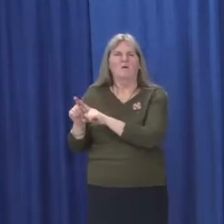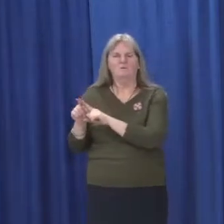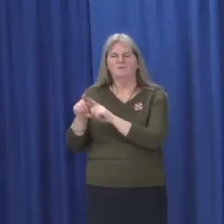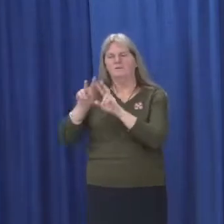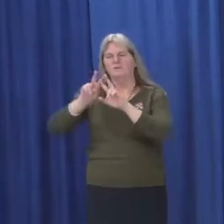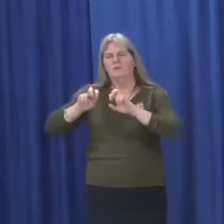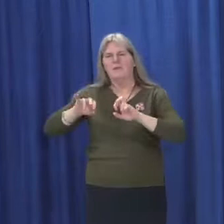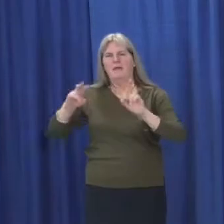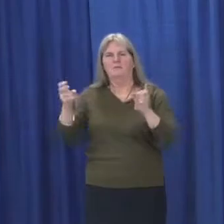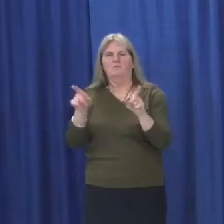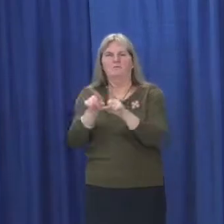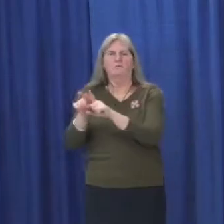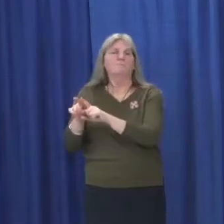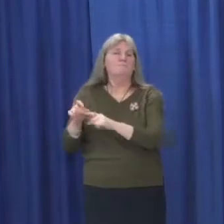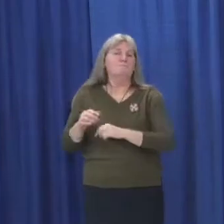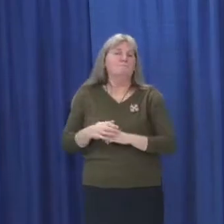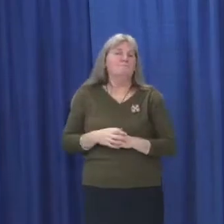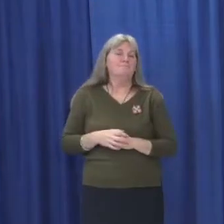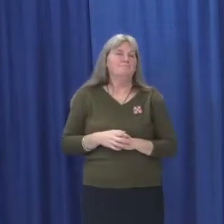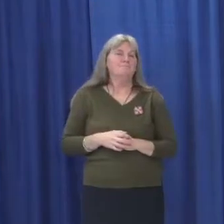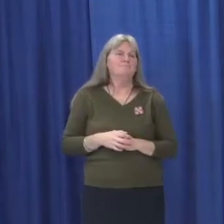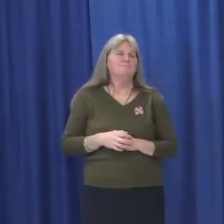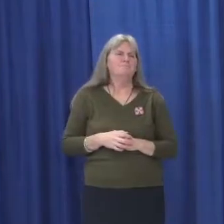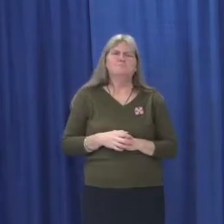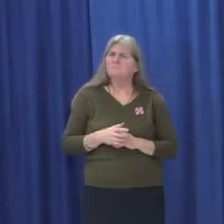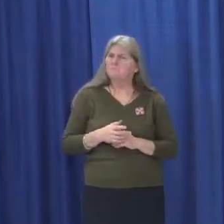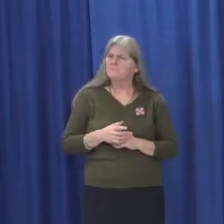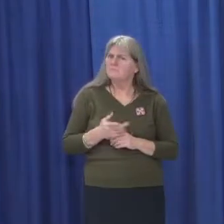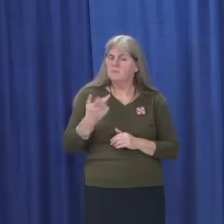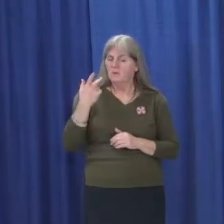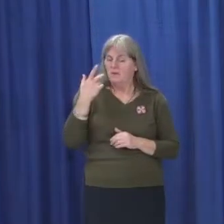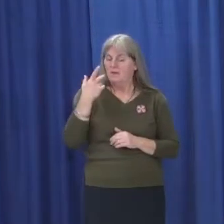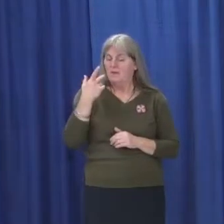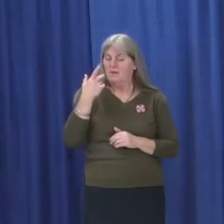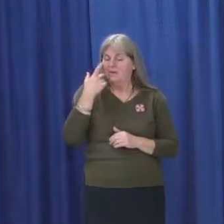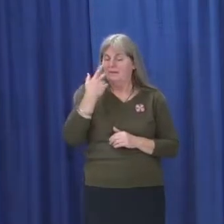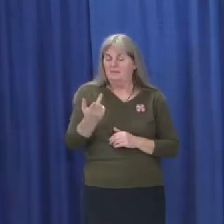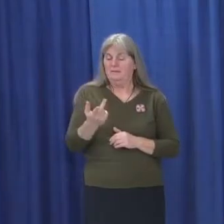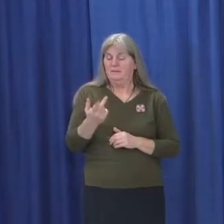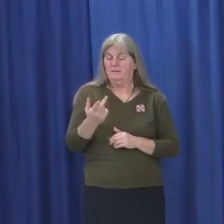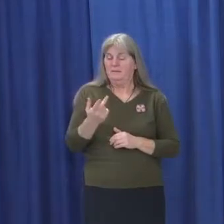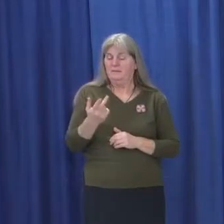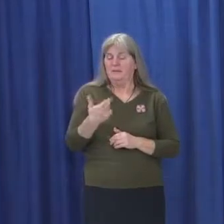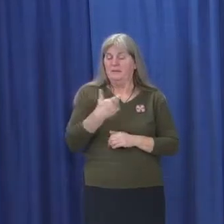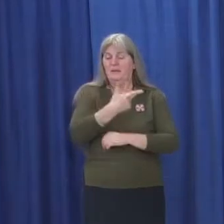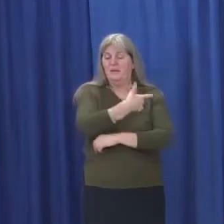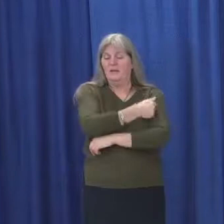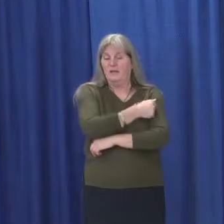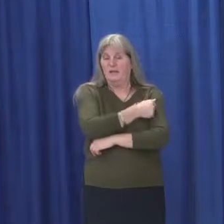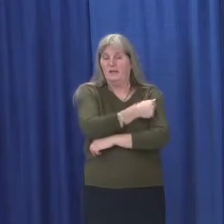at that. Have we seen evidence of waning immunity, we have seen an